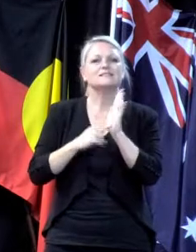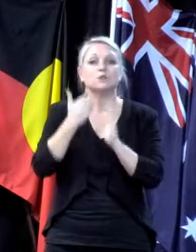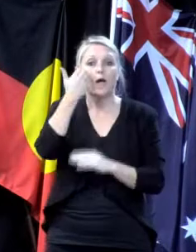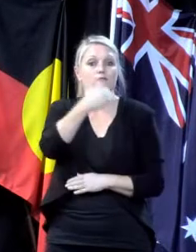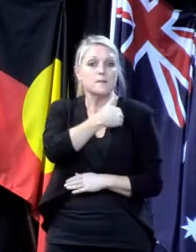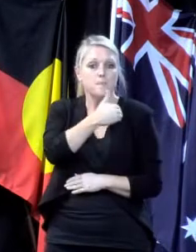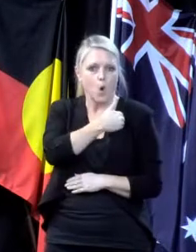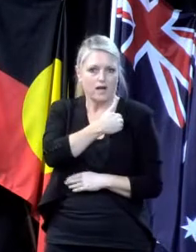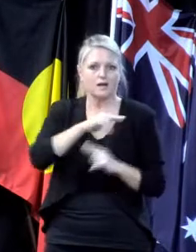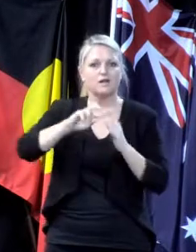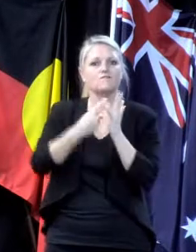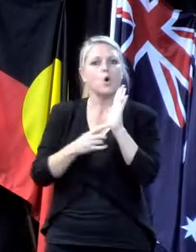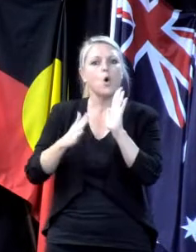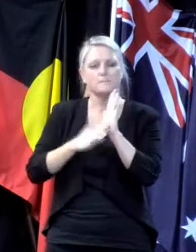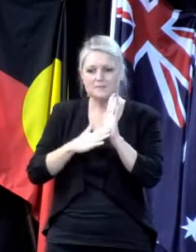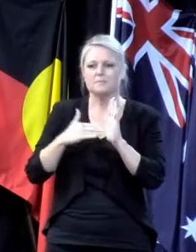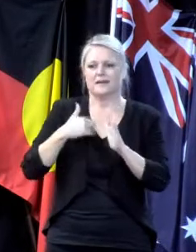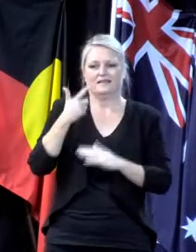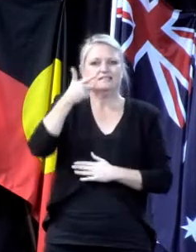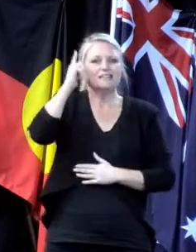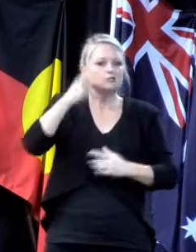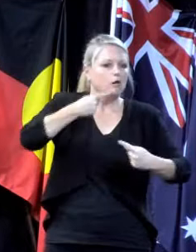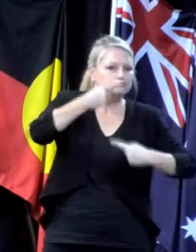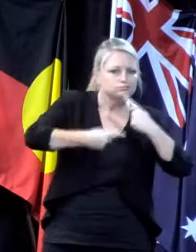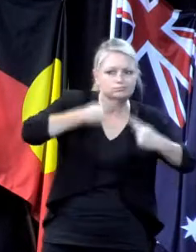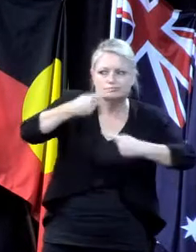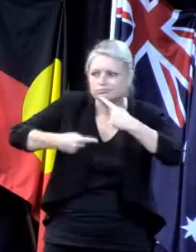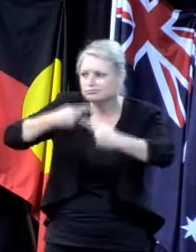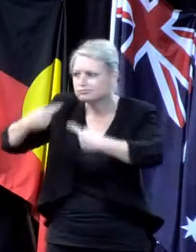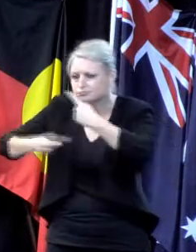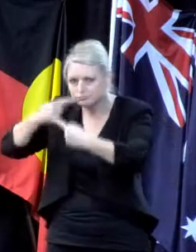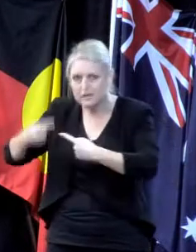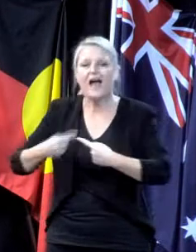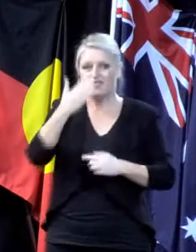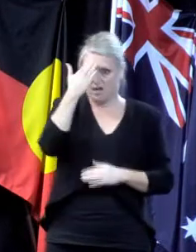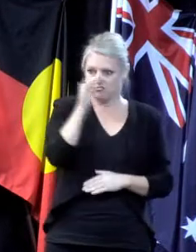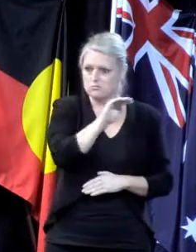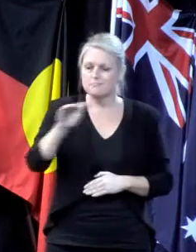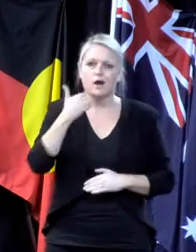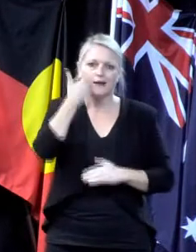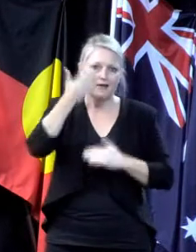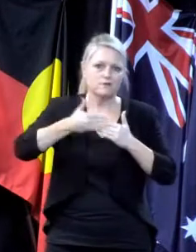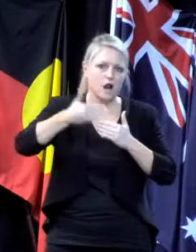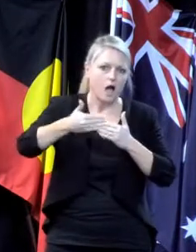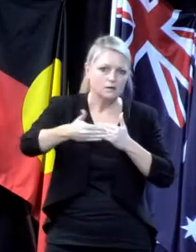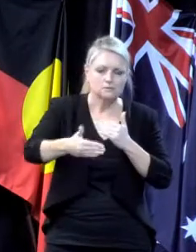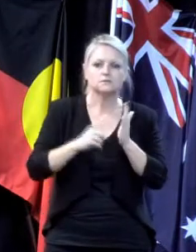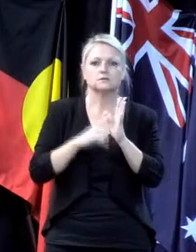The language of PBL is used through all our lessons. The tier one approach that Loren is talking about is